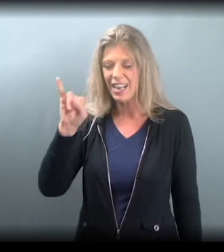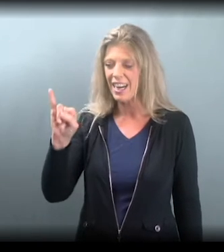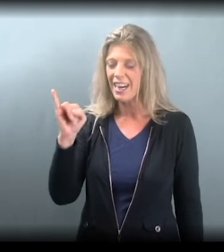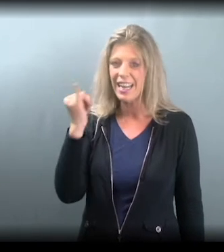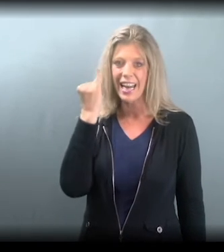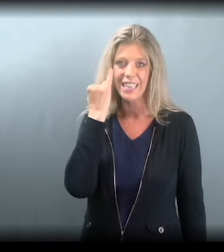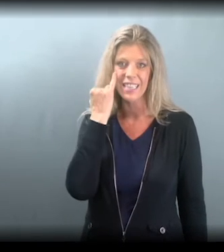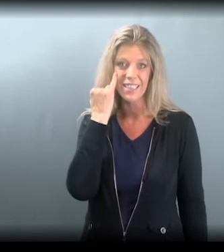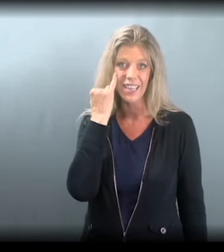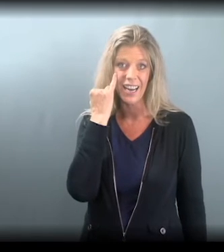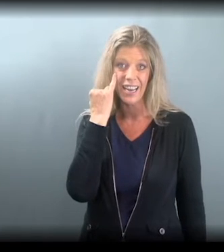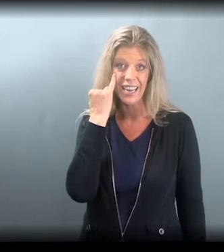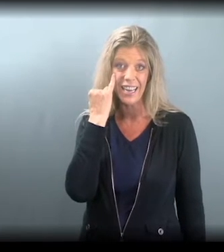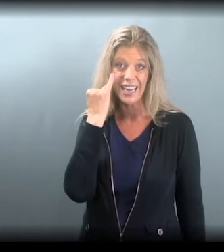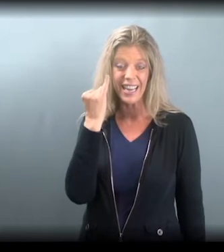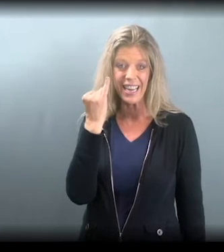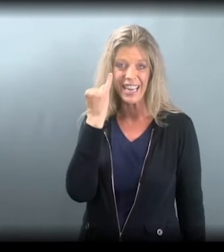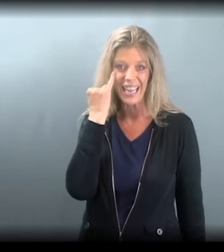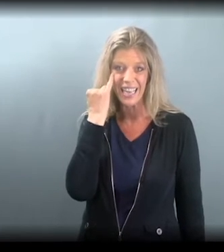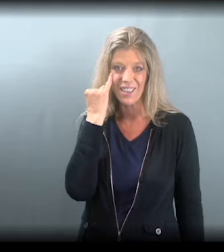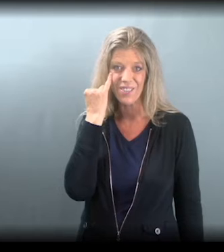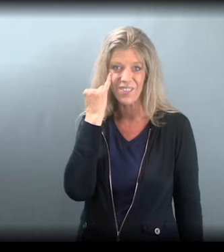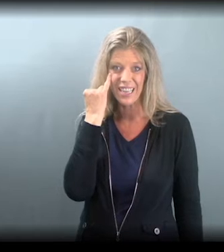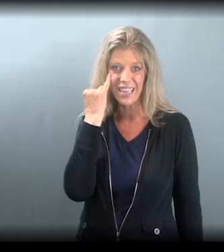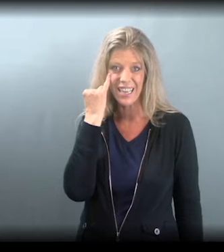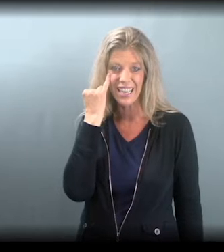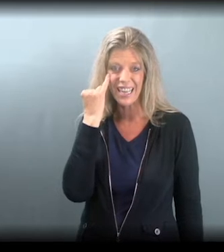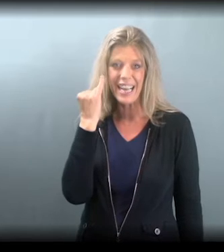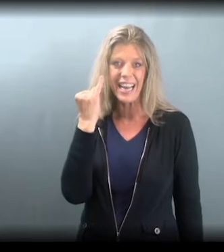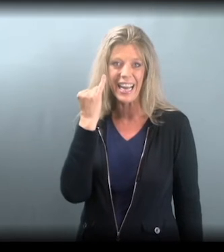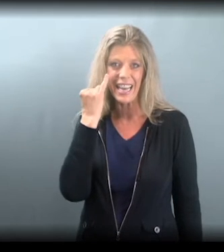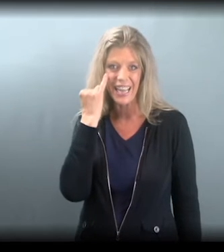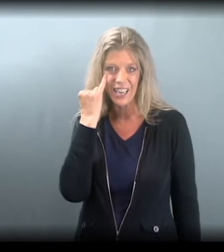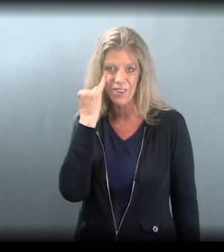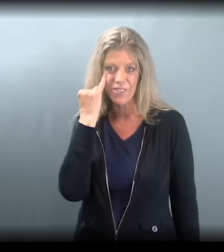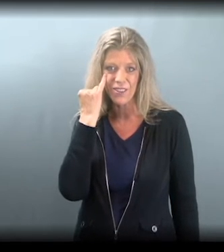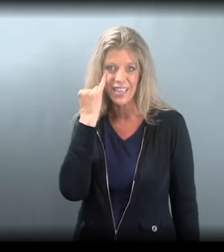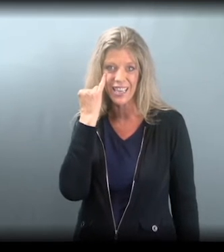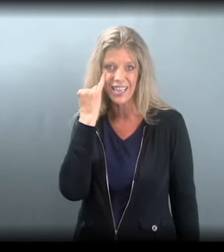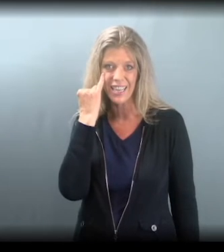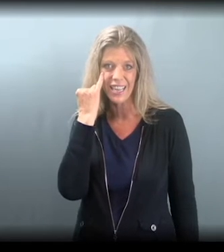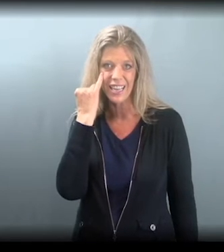I-hand under the eye. IF